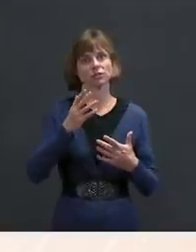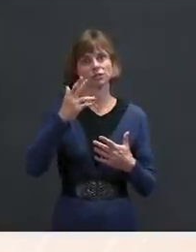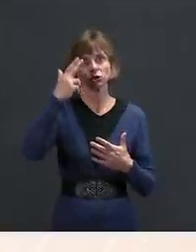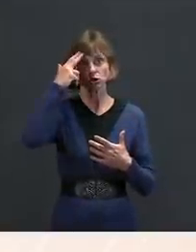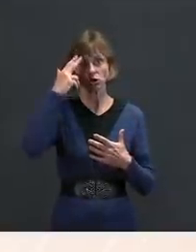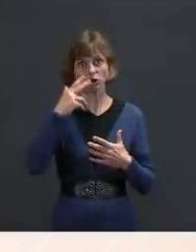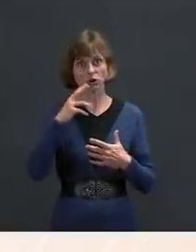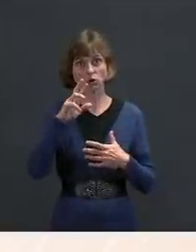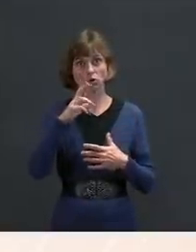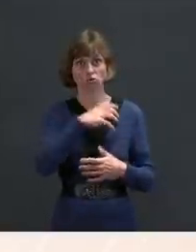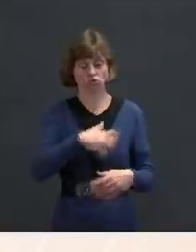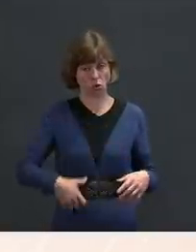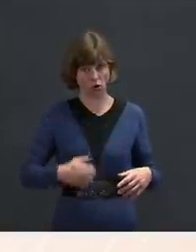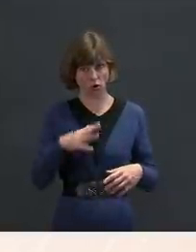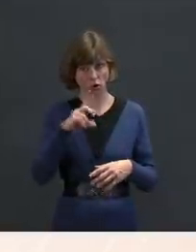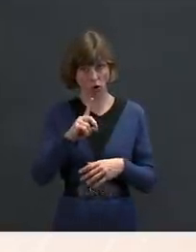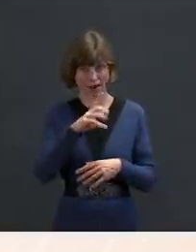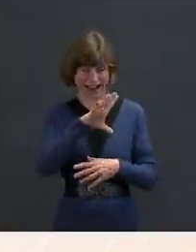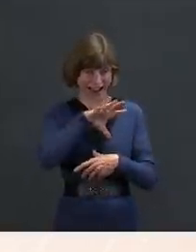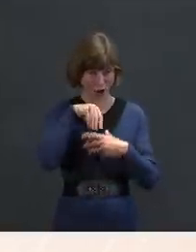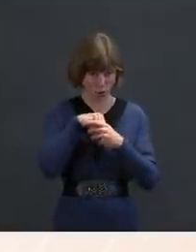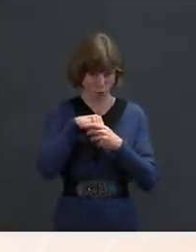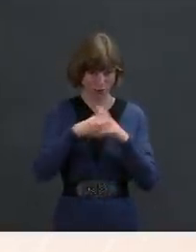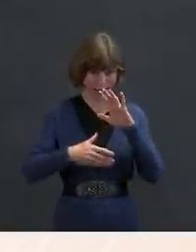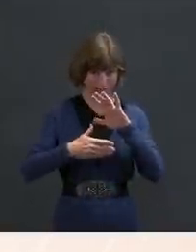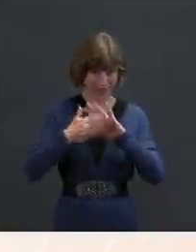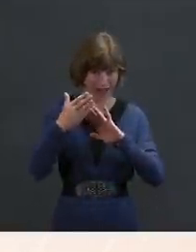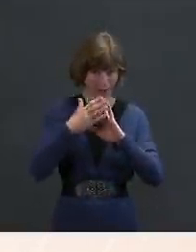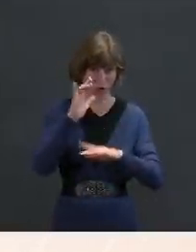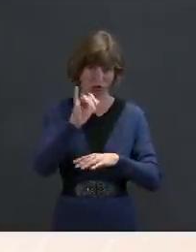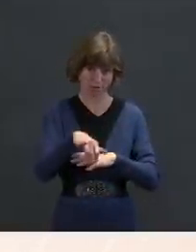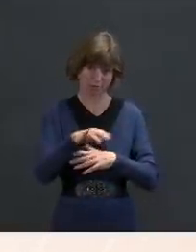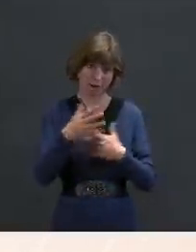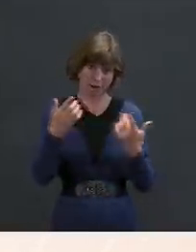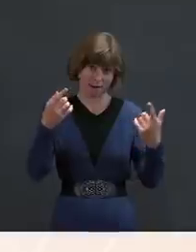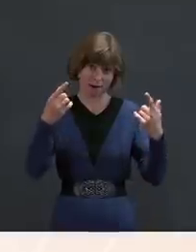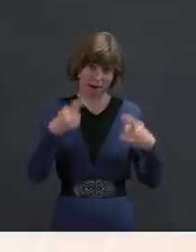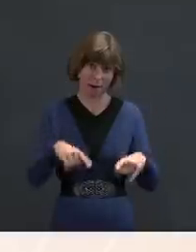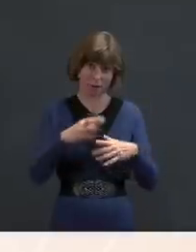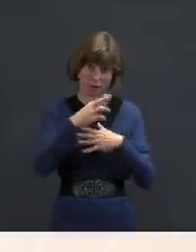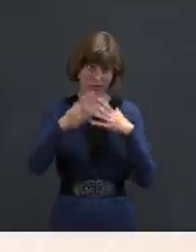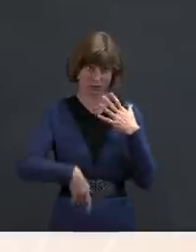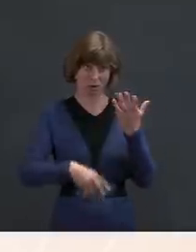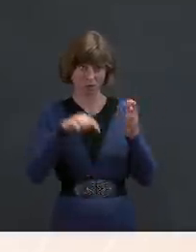dissident operations, including the operation that resulted in the killing of Jamal Khashoggi.